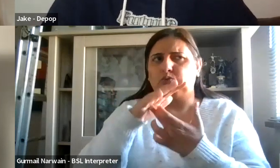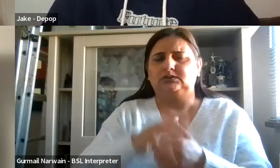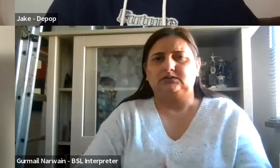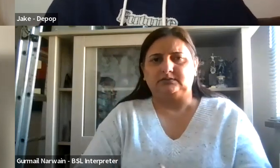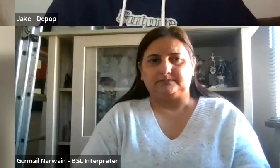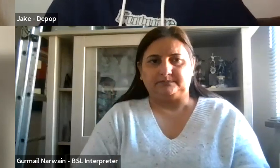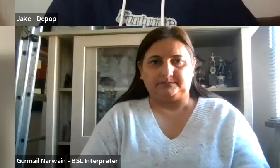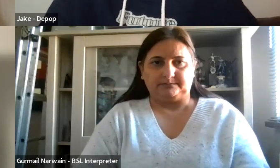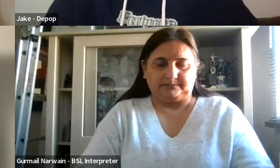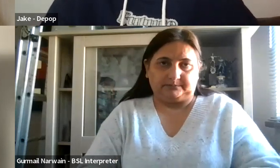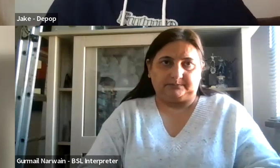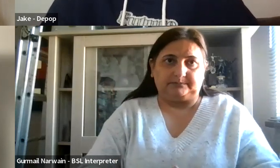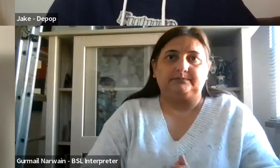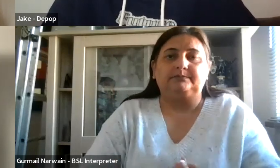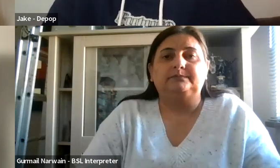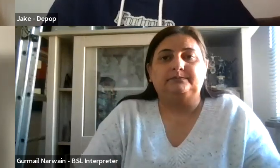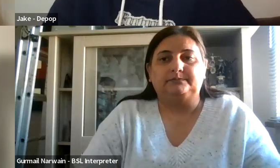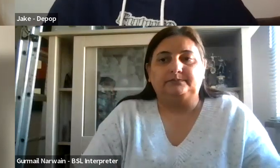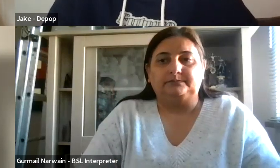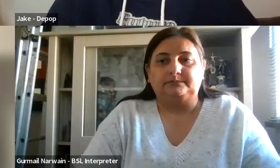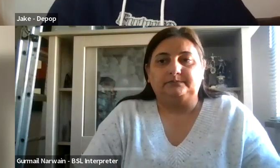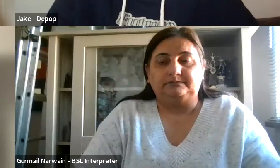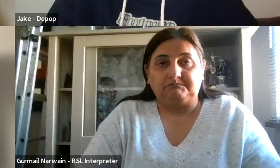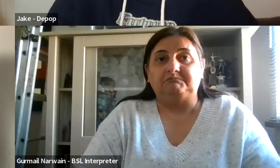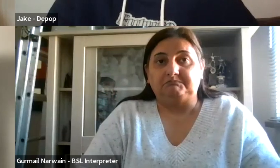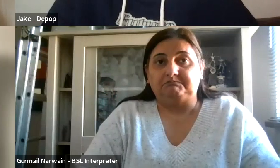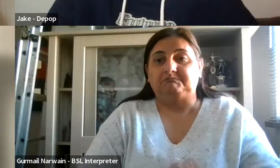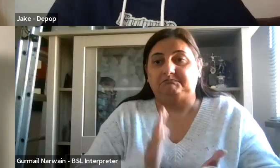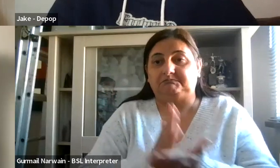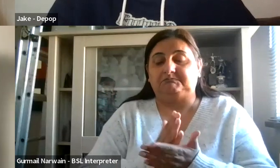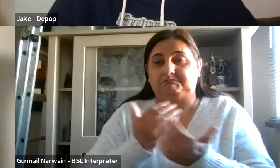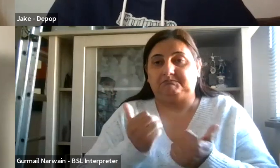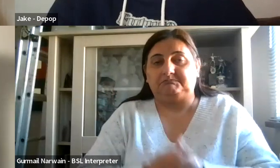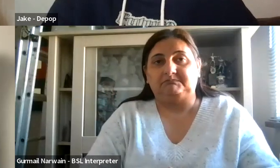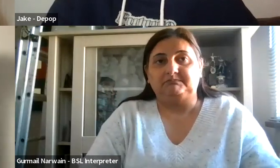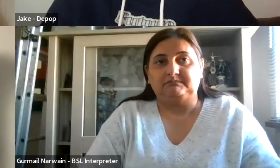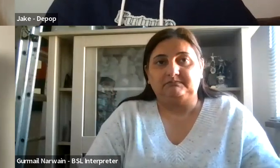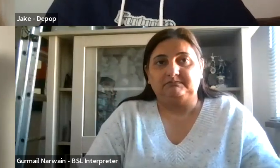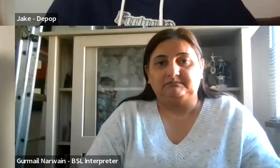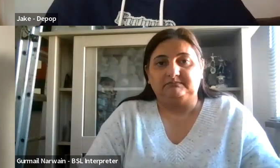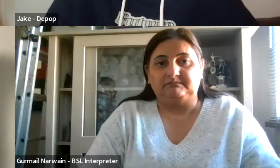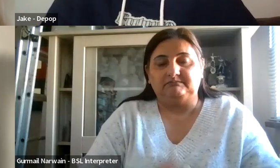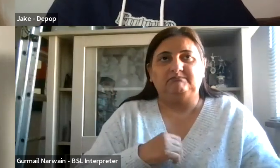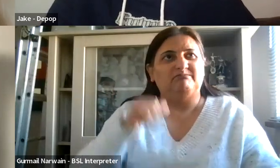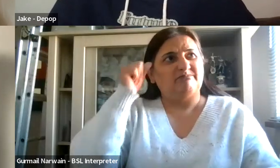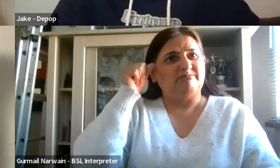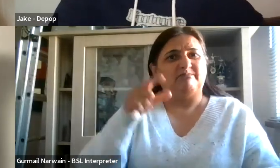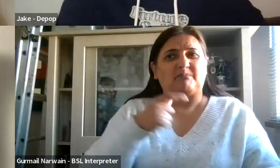interviews. That's important for us. Definitely. Yeah, definitely, cause yeah, people, I don't know from the from personal experience that